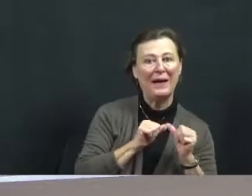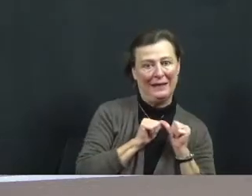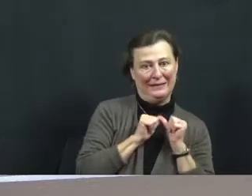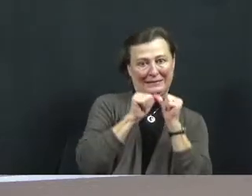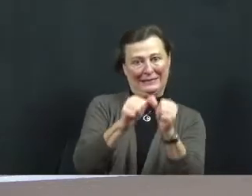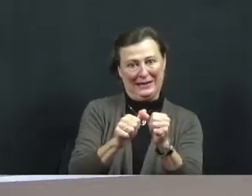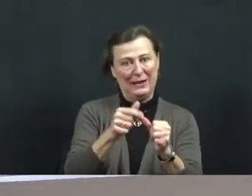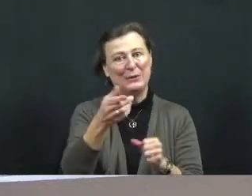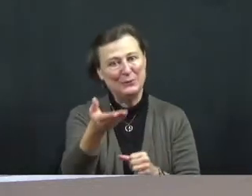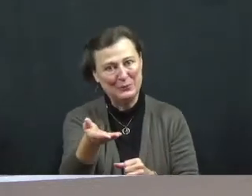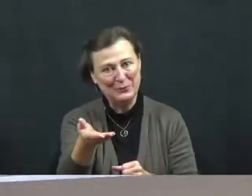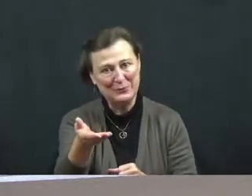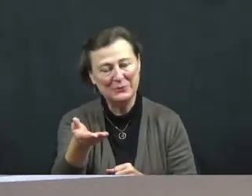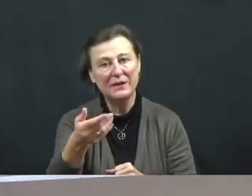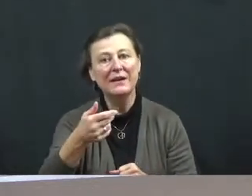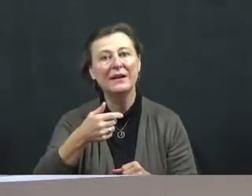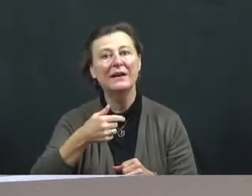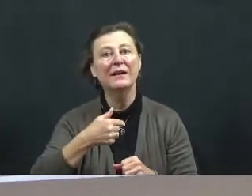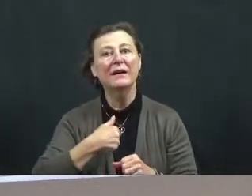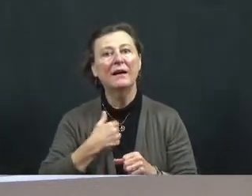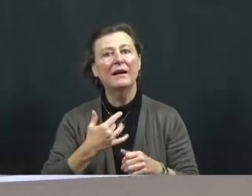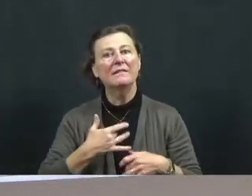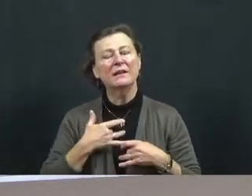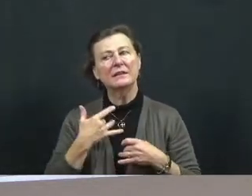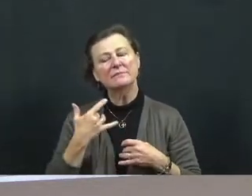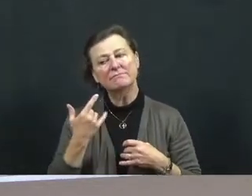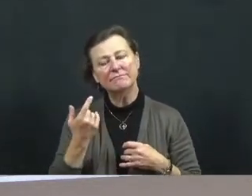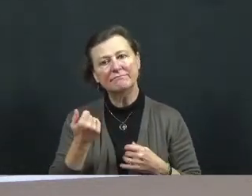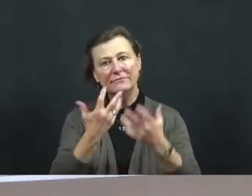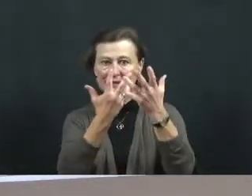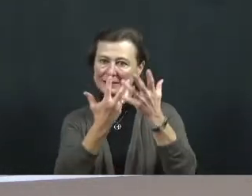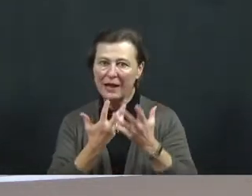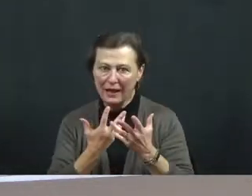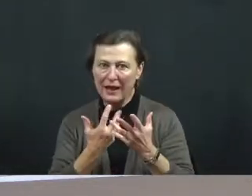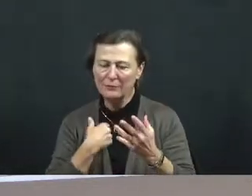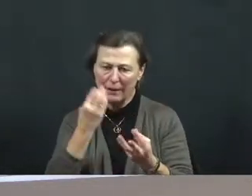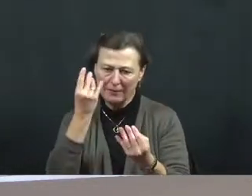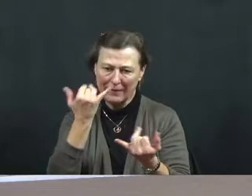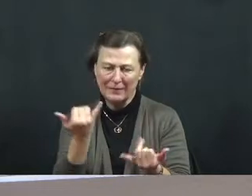And so, I felt a little sad when I was thinking about that this past week, about how this